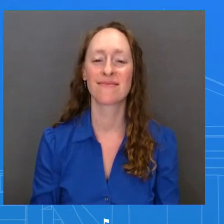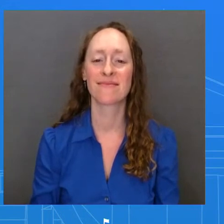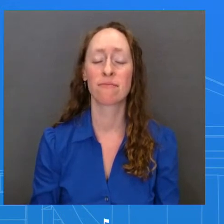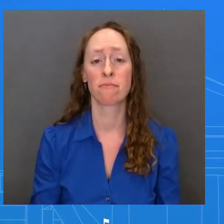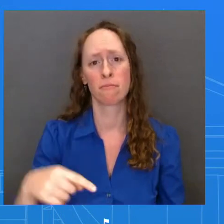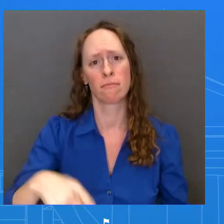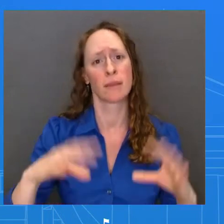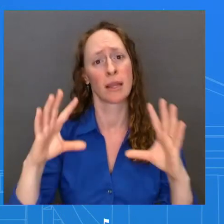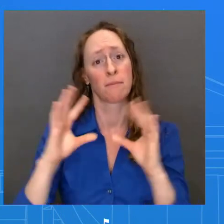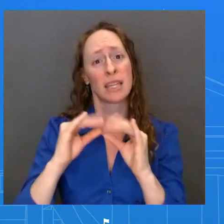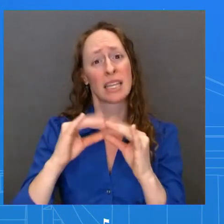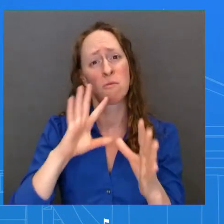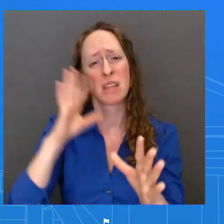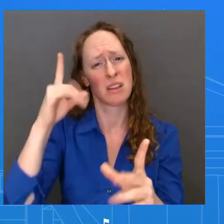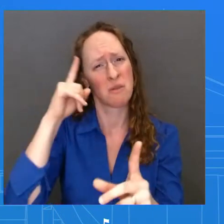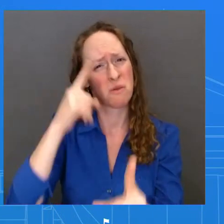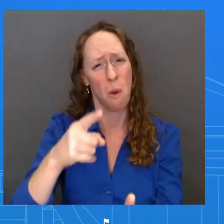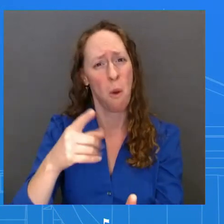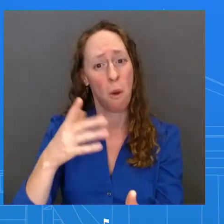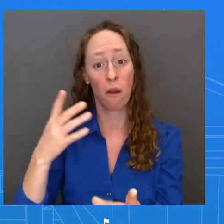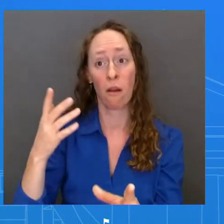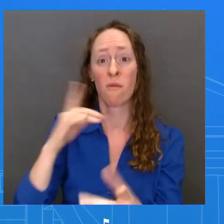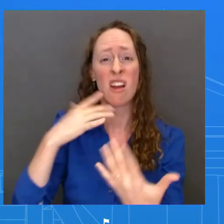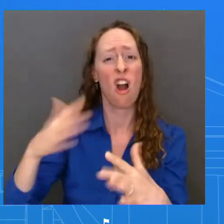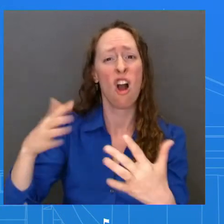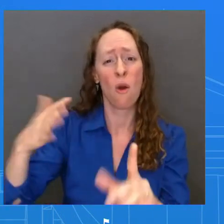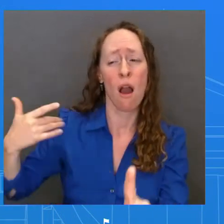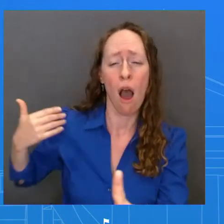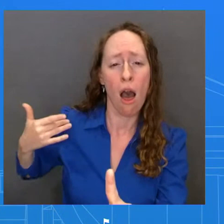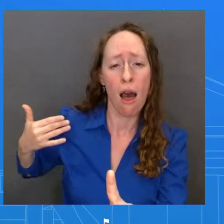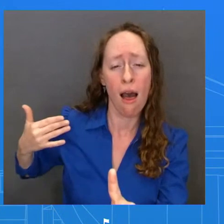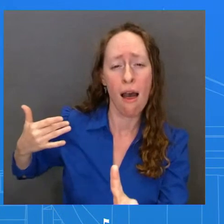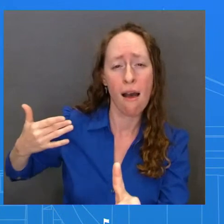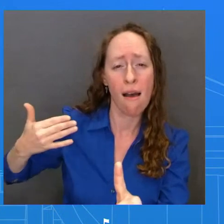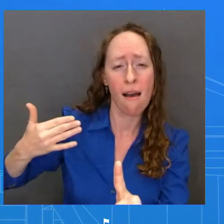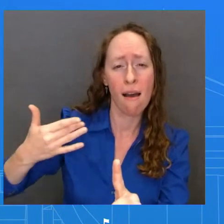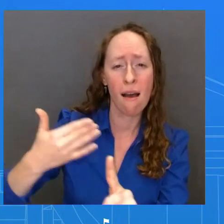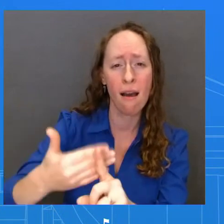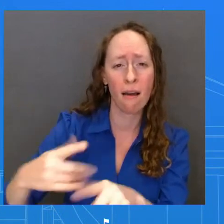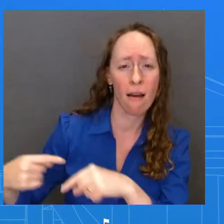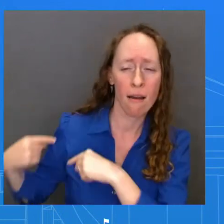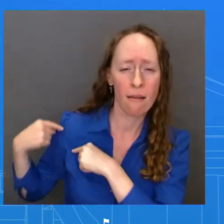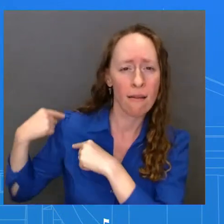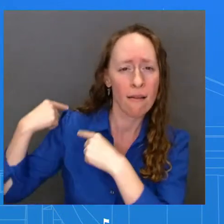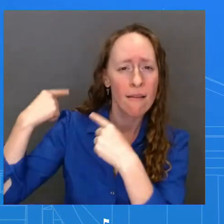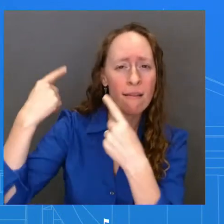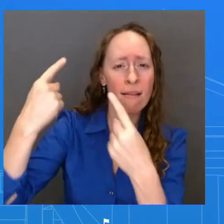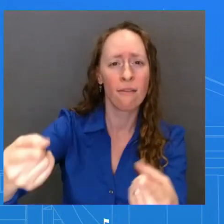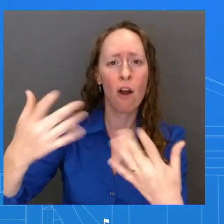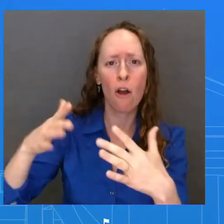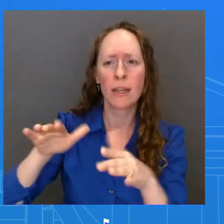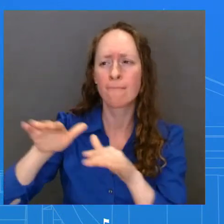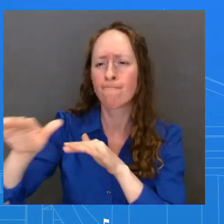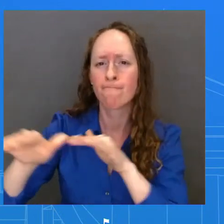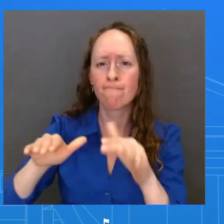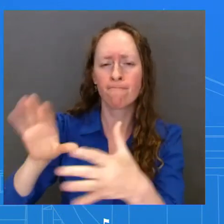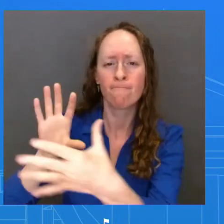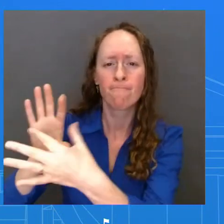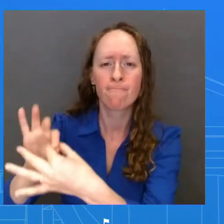each of these alliances -- the bilateral relationship we have with Japan and with Korea, and then, of course, the trilateral cooperation